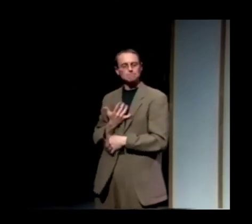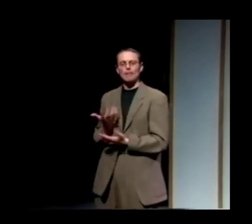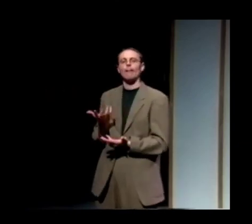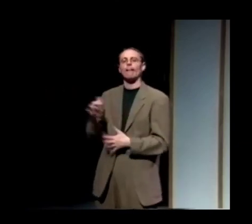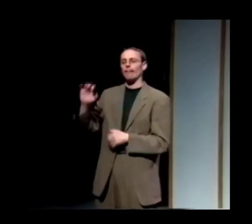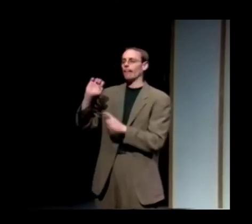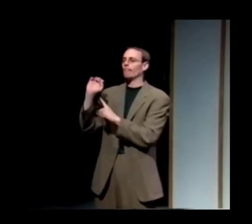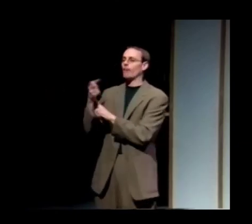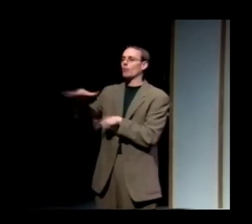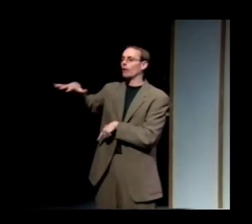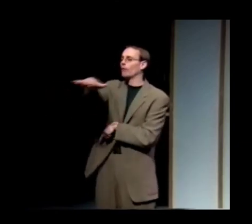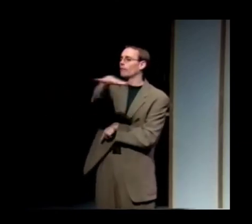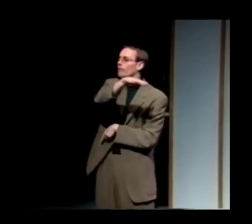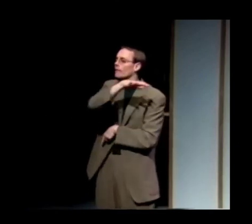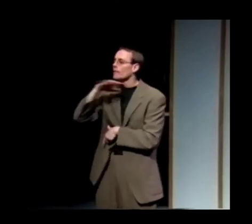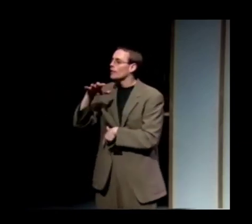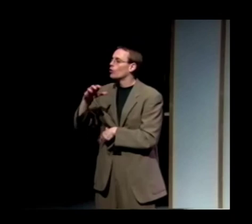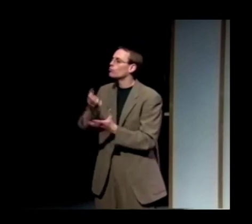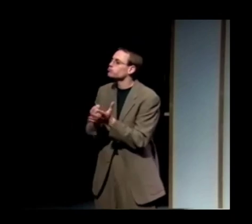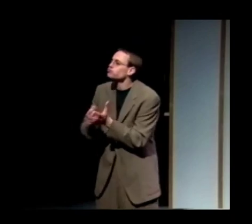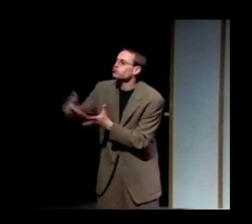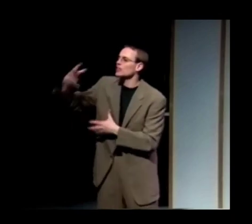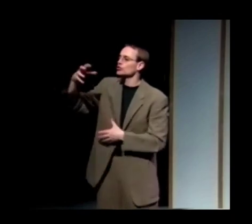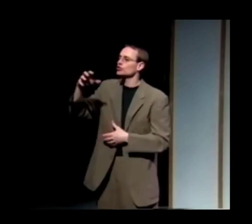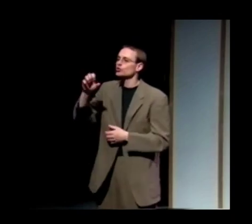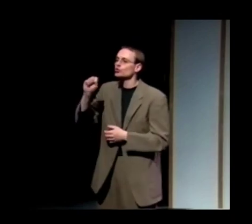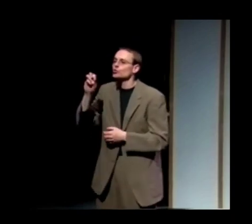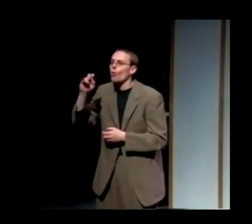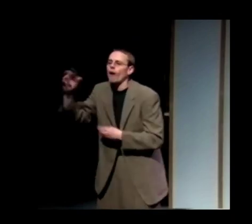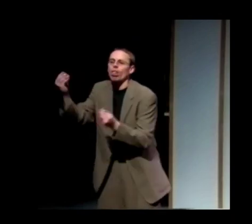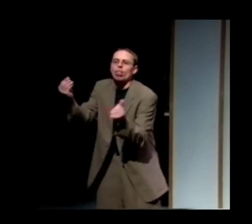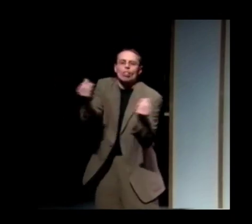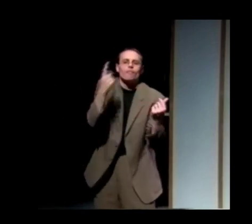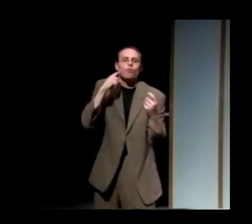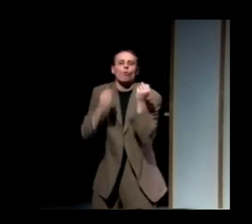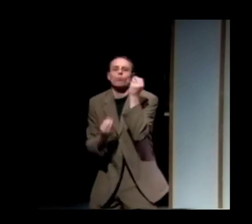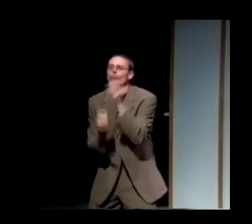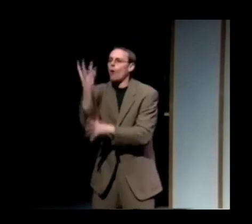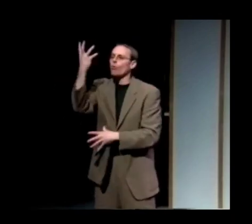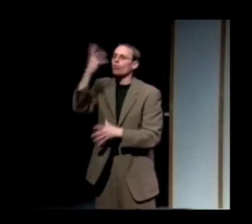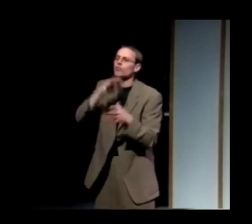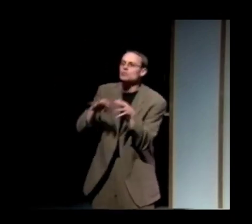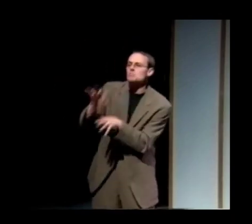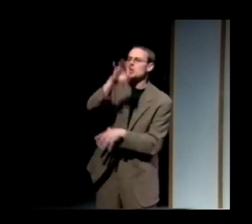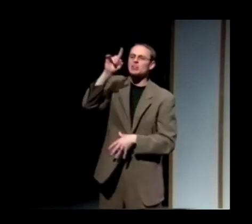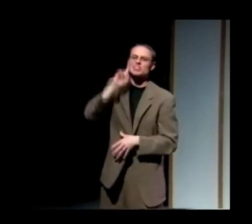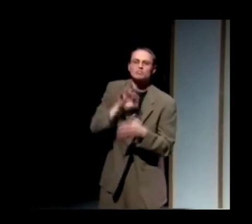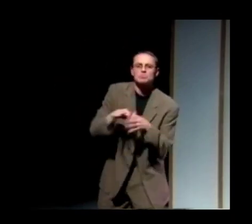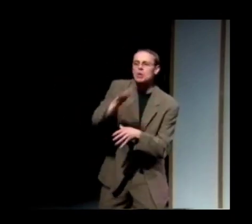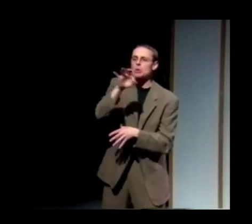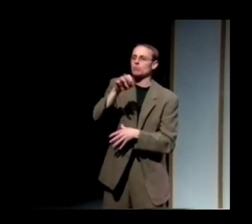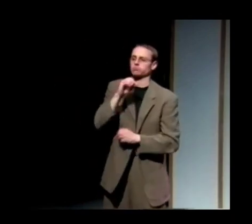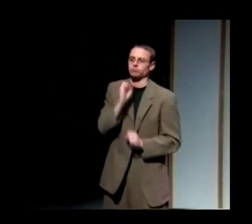GOING EVERY DAY BACK TO WORK. SO CLAYTON VALLI SET THE STAGE. HE SHOWED YOU THAT HE WAS THE ONLY ONE ON THE ROAD